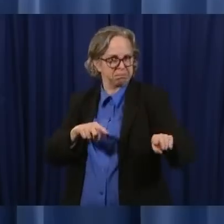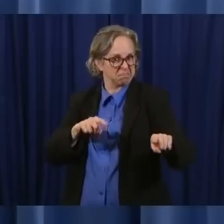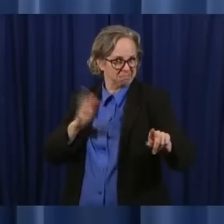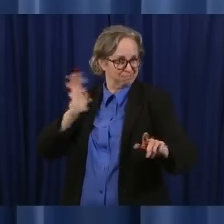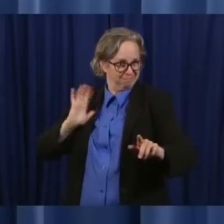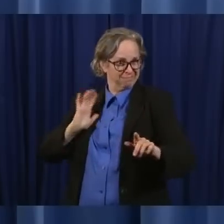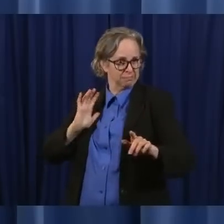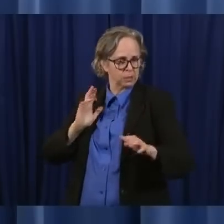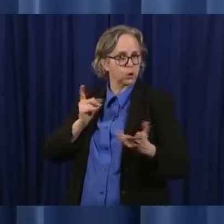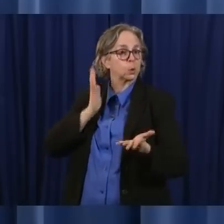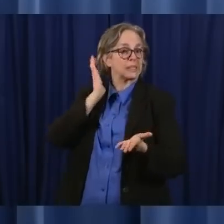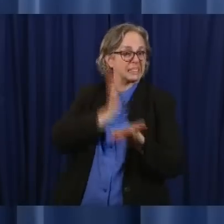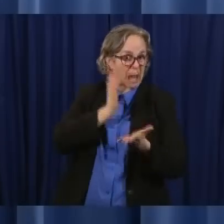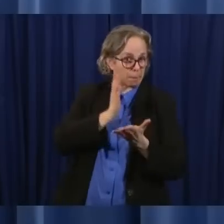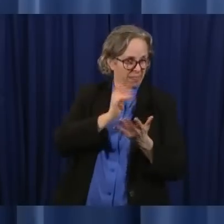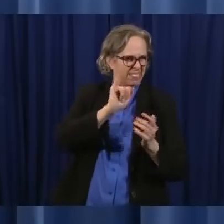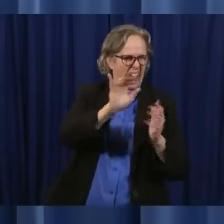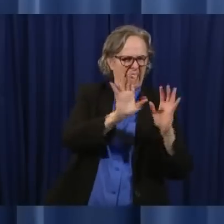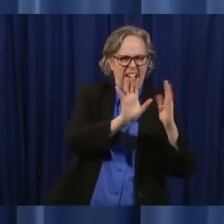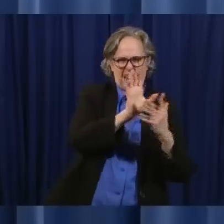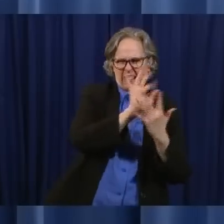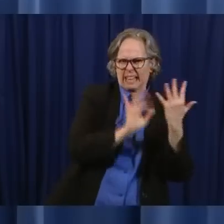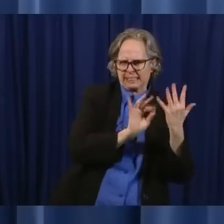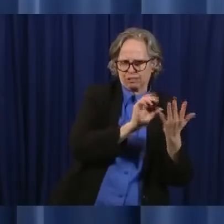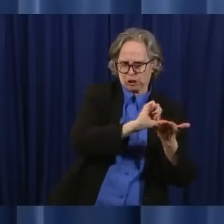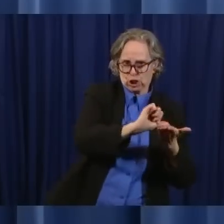BUT SHE ISSUED AN ORDER